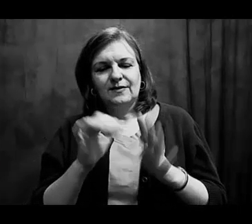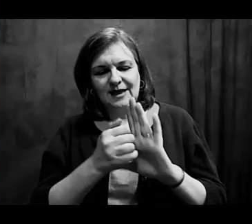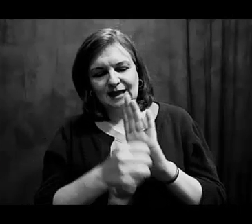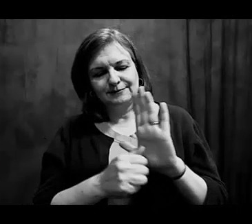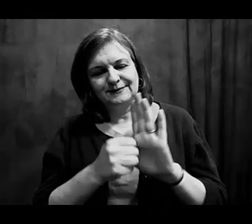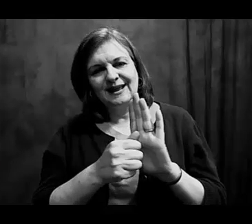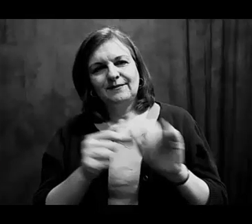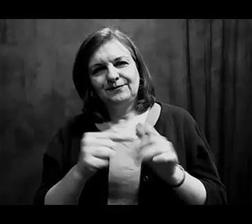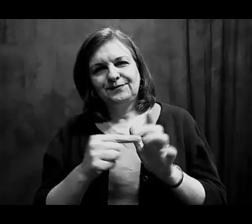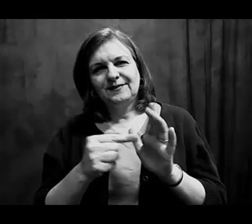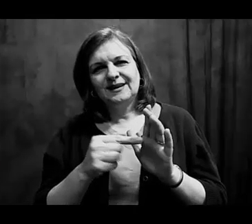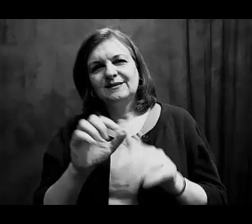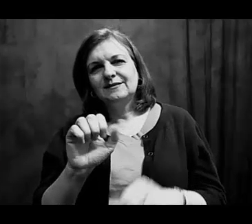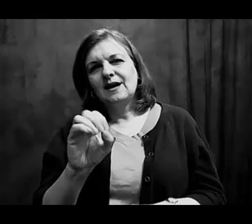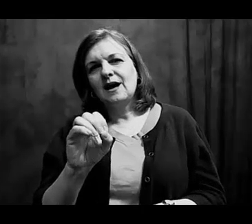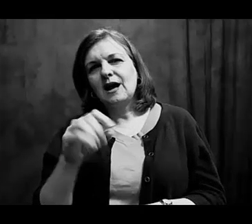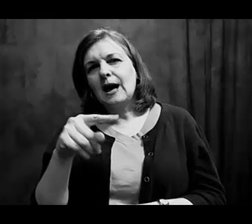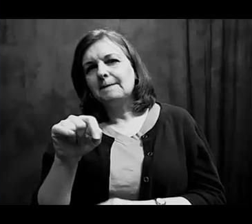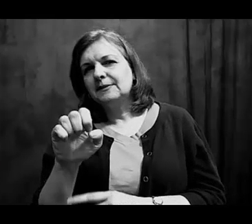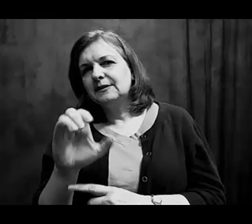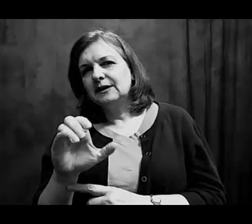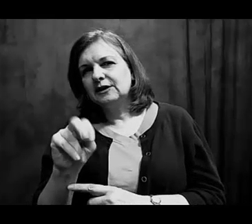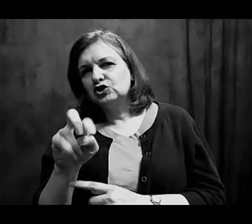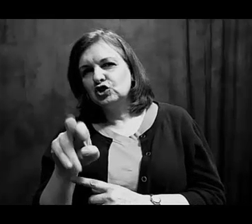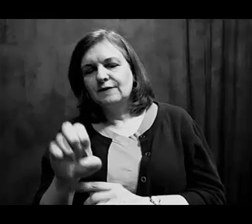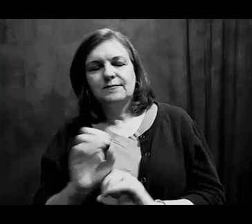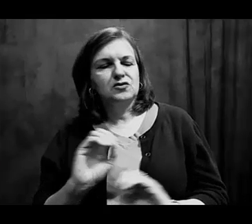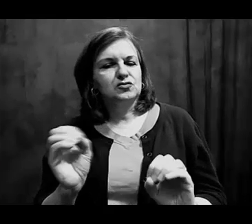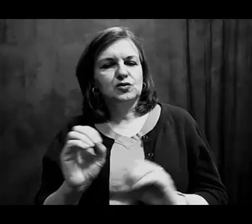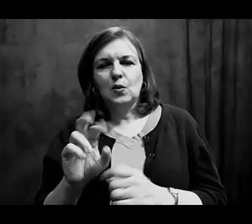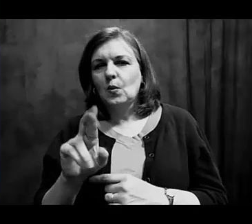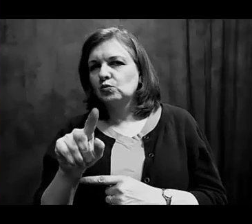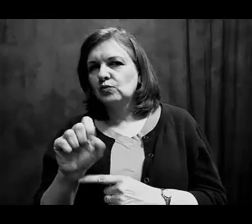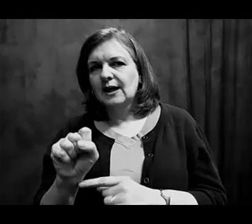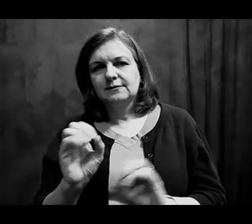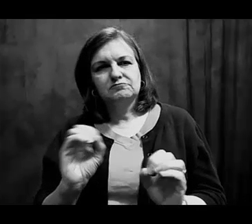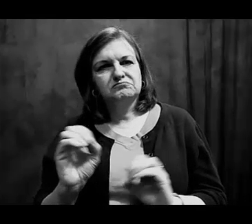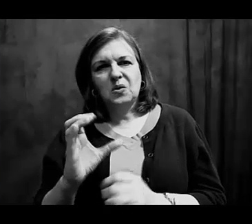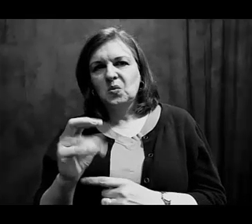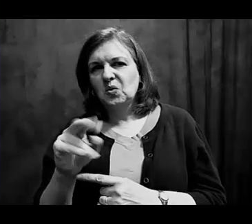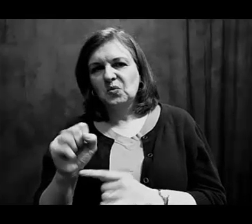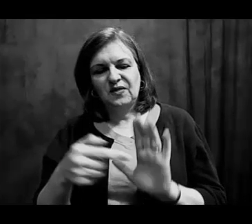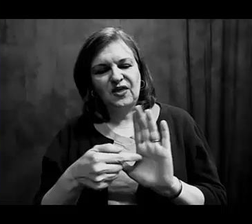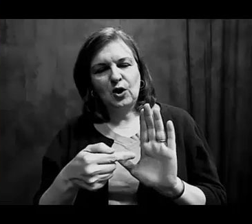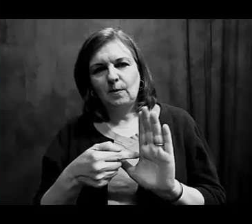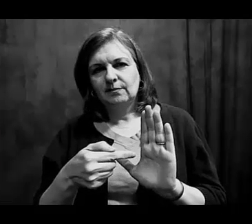there are no rods and cones in that space